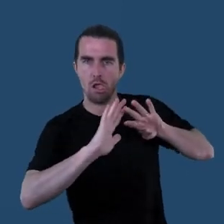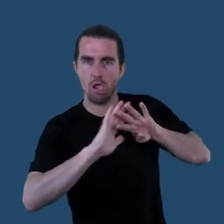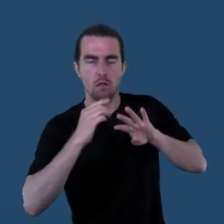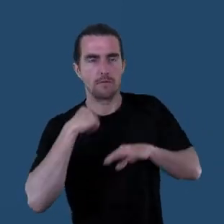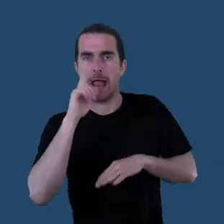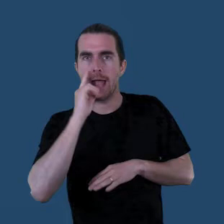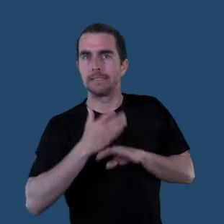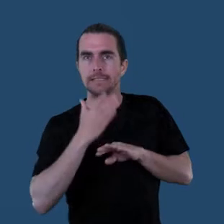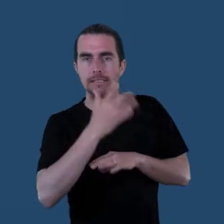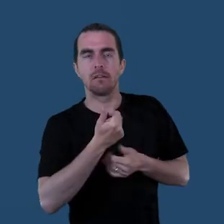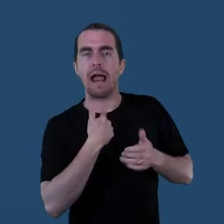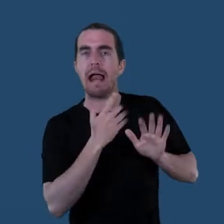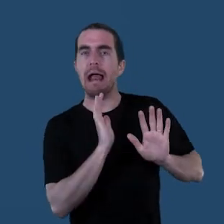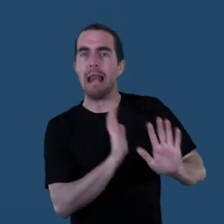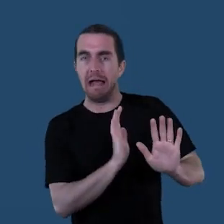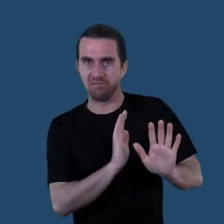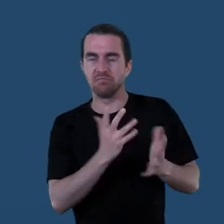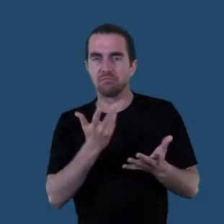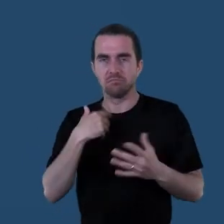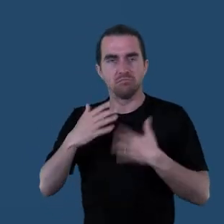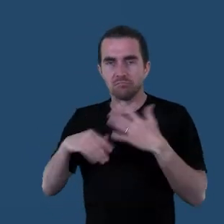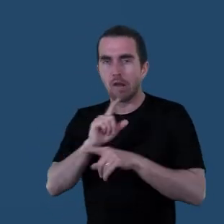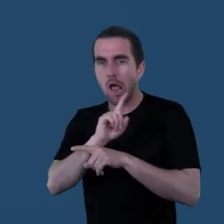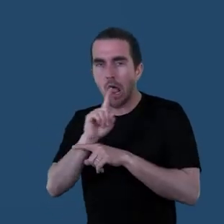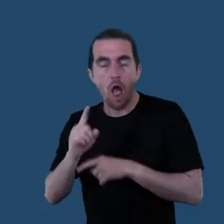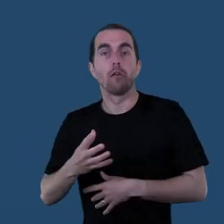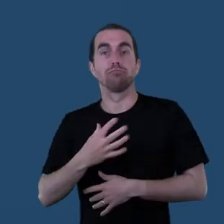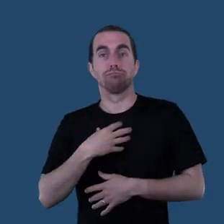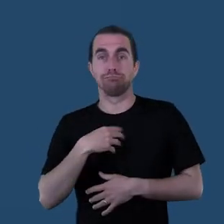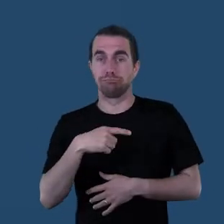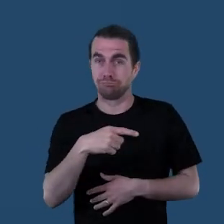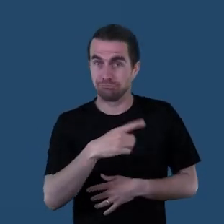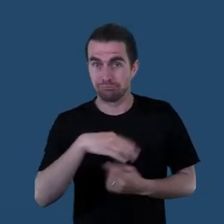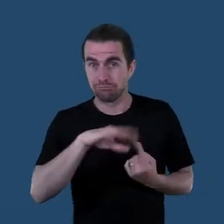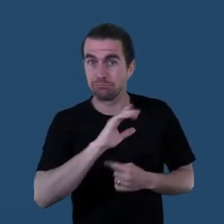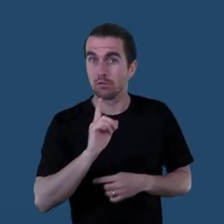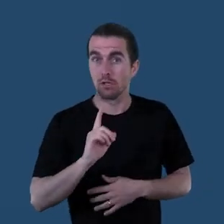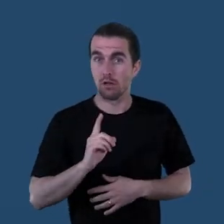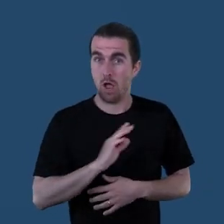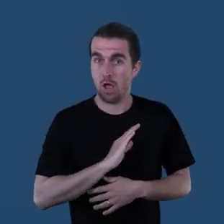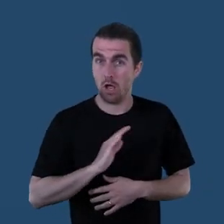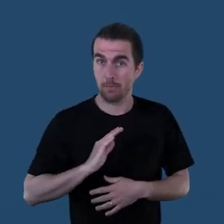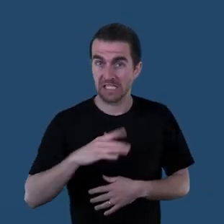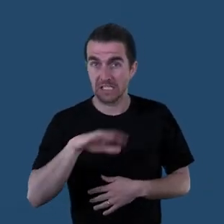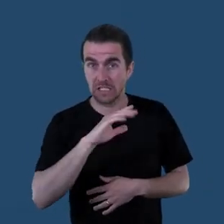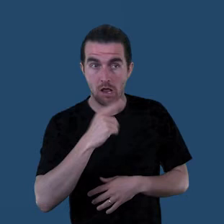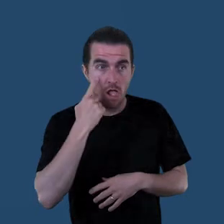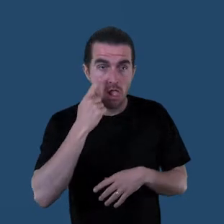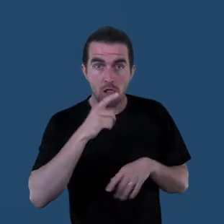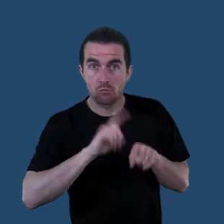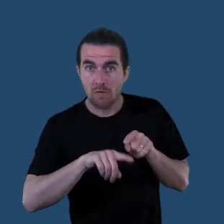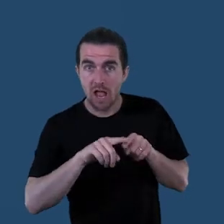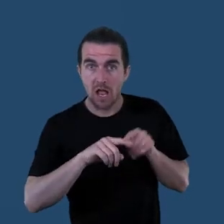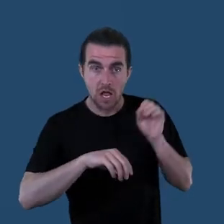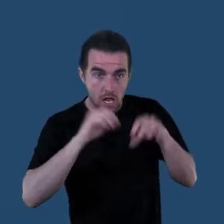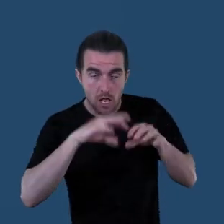And we couldn't get there. Then we found out that actually, it's where they do practicing explosions.